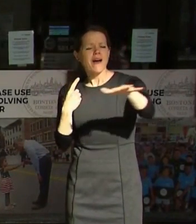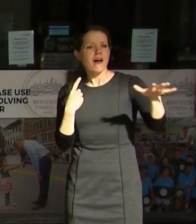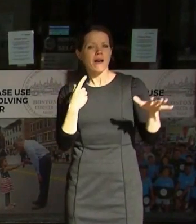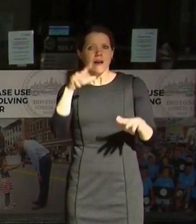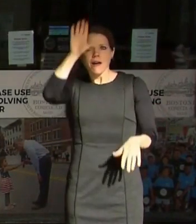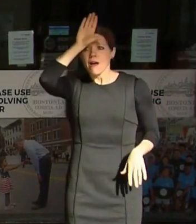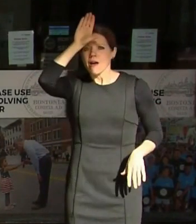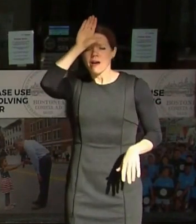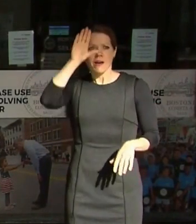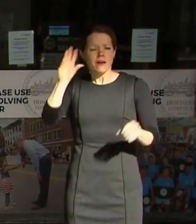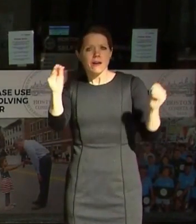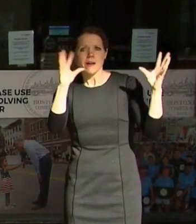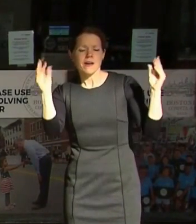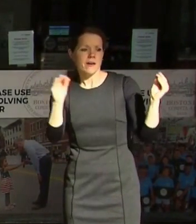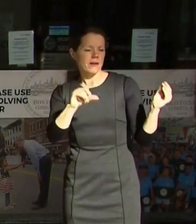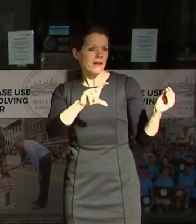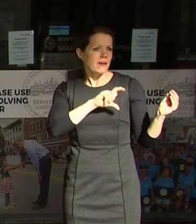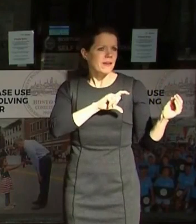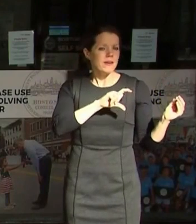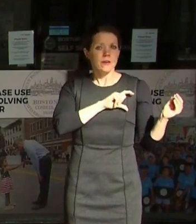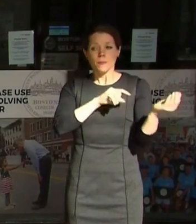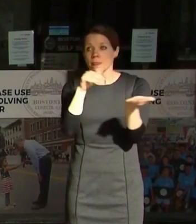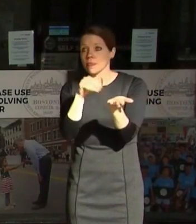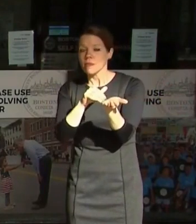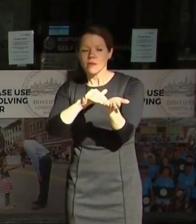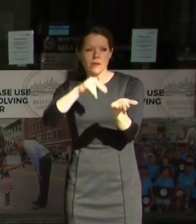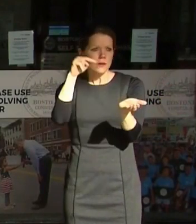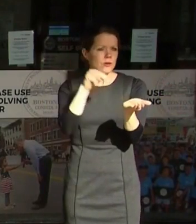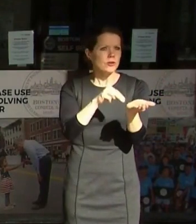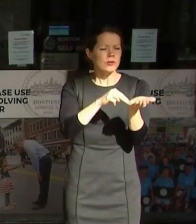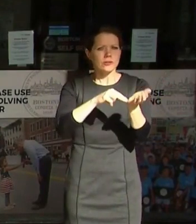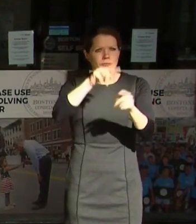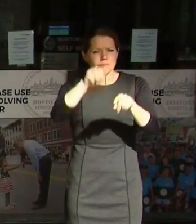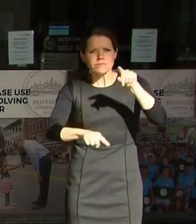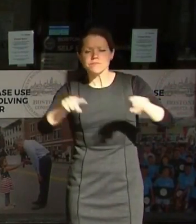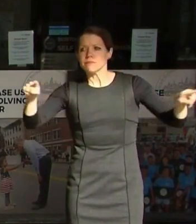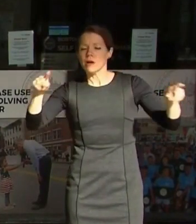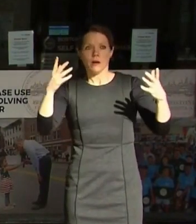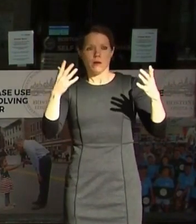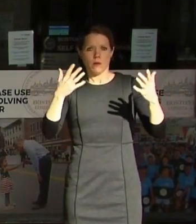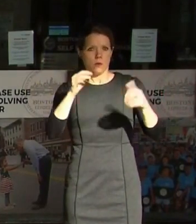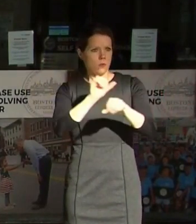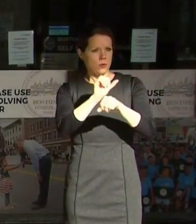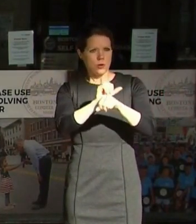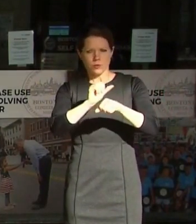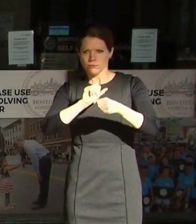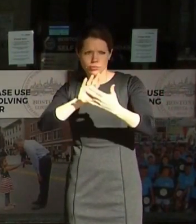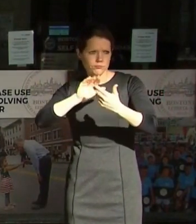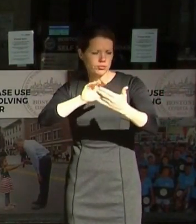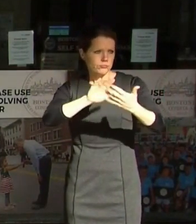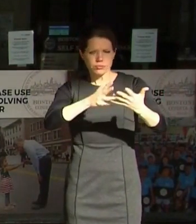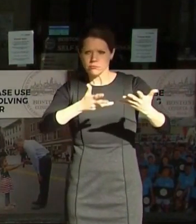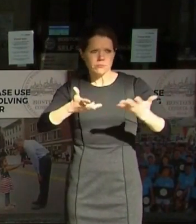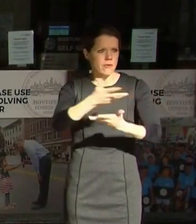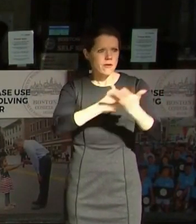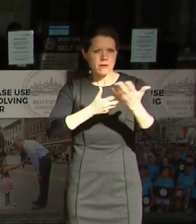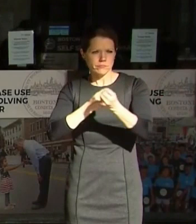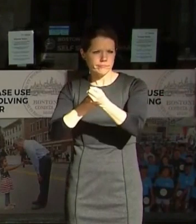HE MADE THE ULTIMATE SACRIFICE. HIS PASSING IS A REMINDER OF THE COURAGE OF OUR POLICE OFFICERS AND FIREFIGHTERS AND EMTS AND ALL OF THE FIRST